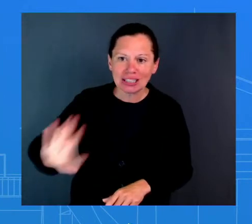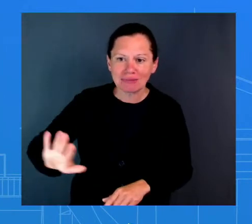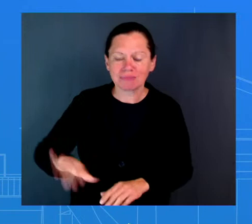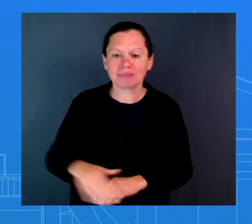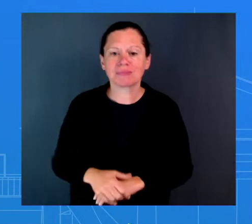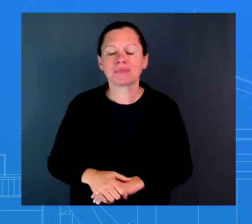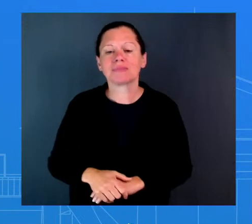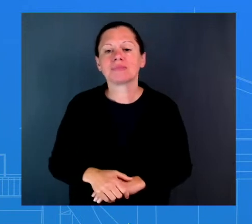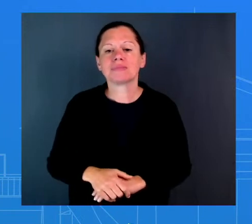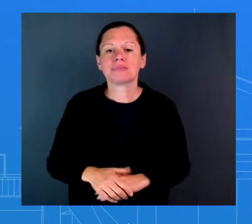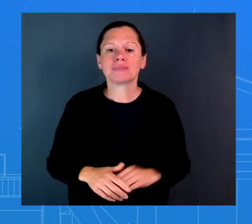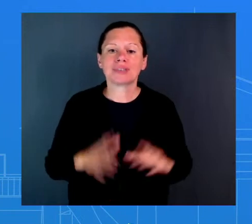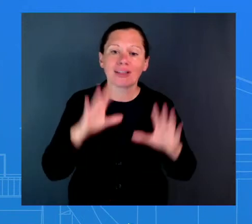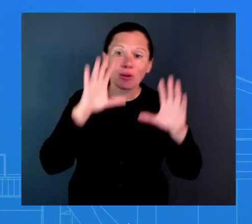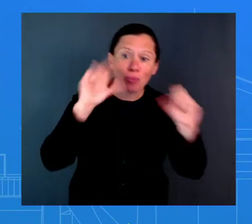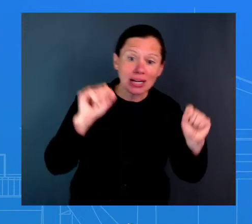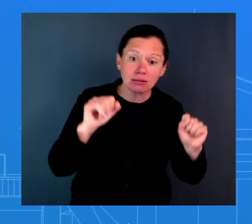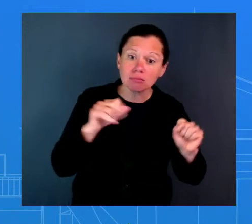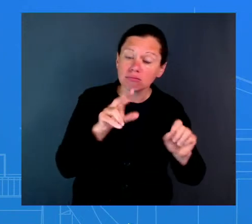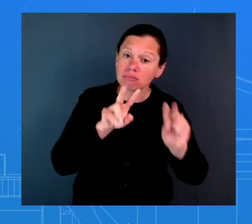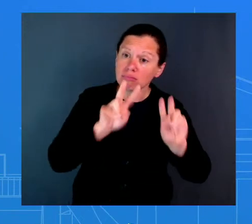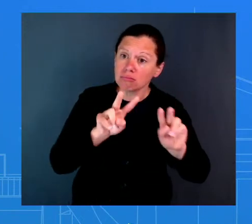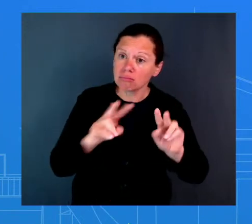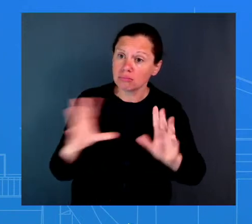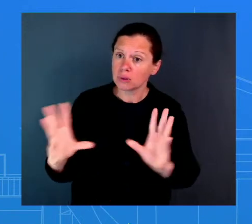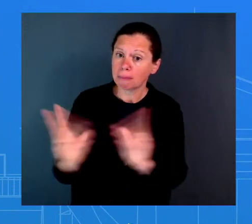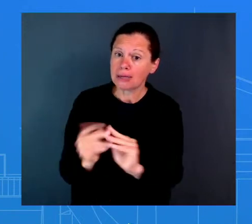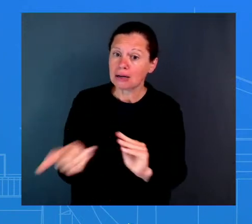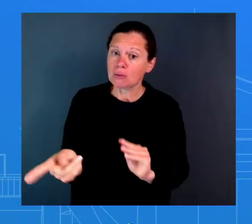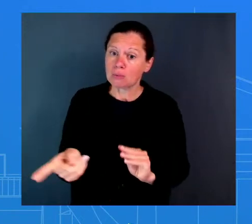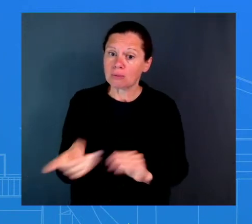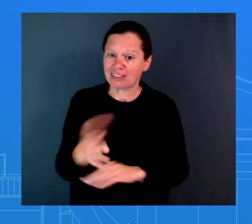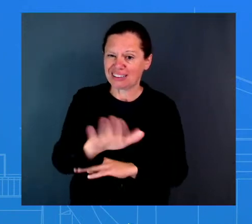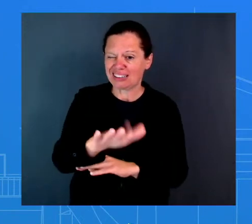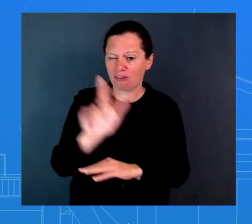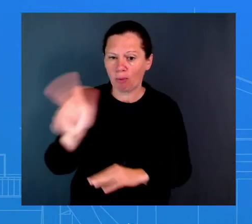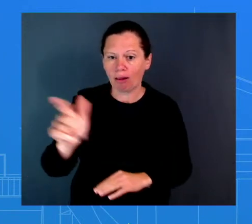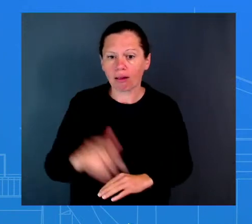I'll just say one more thing back to the -- the question of how much assistance